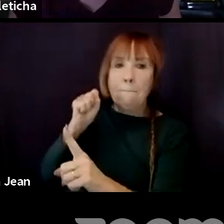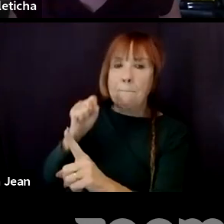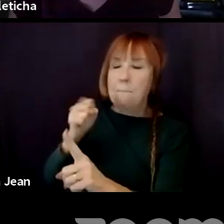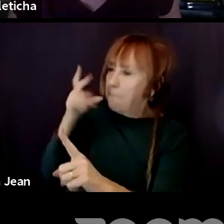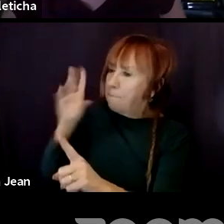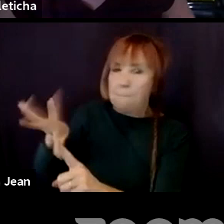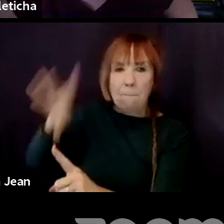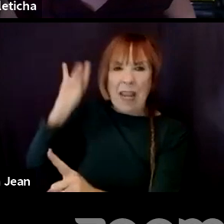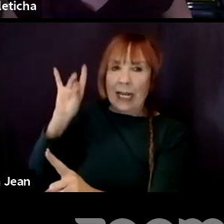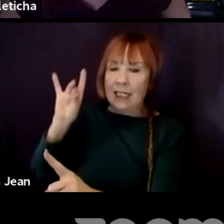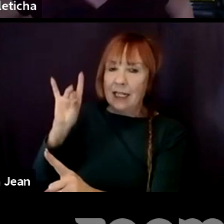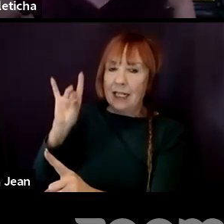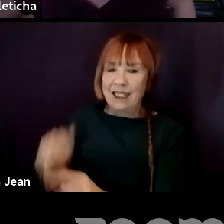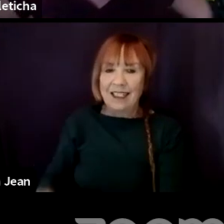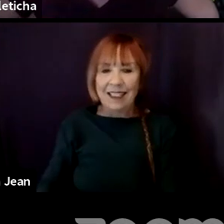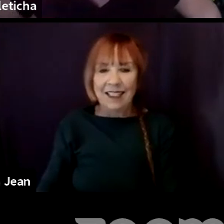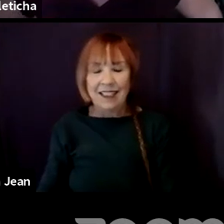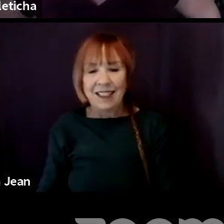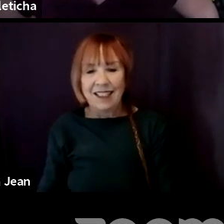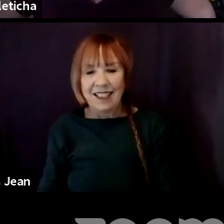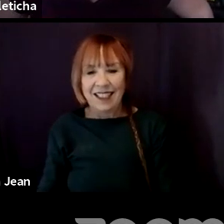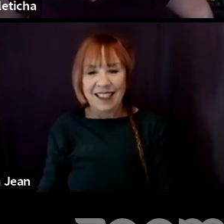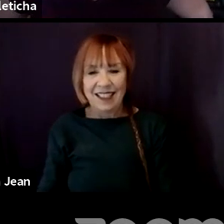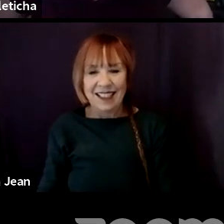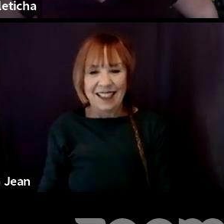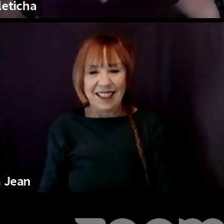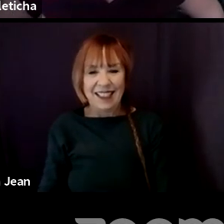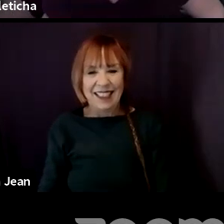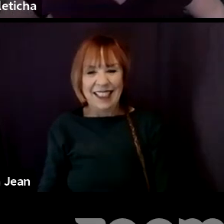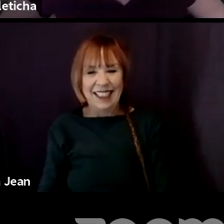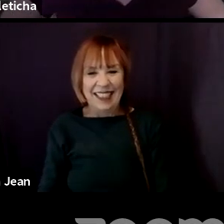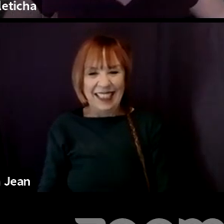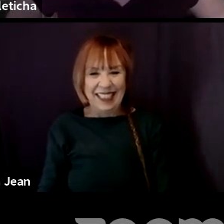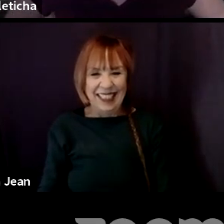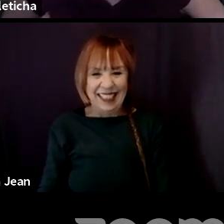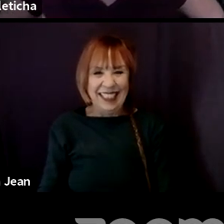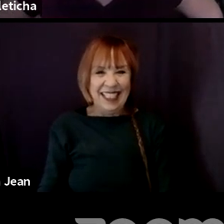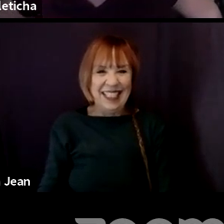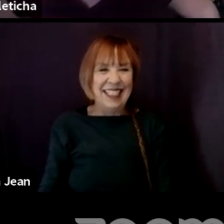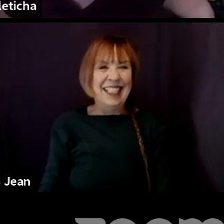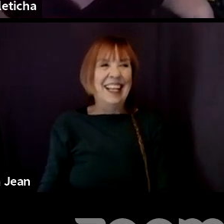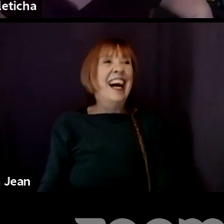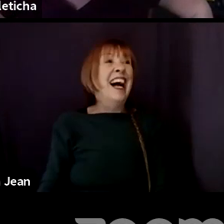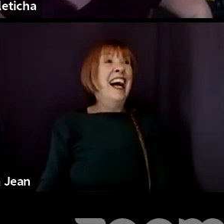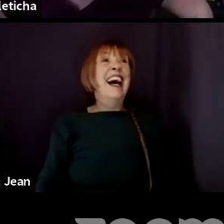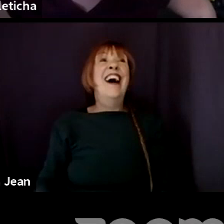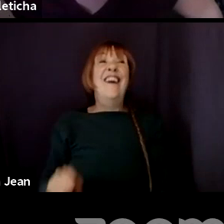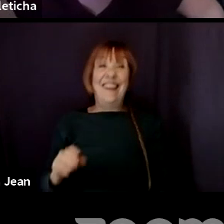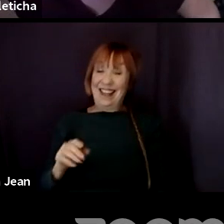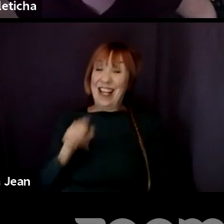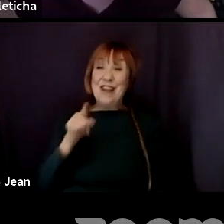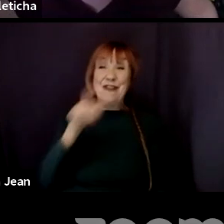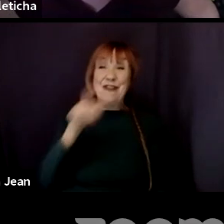You've obviously never seen Jamey do WCMX, man. No, I mean she is space rolling. Okay--